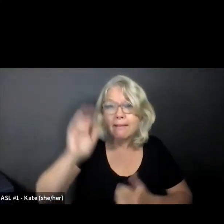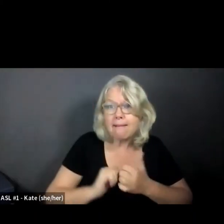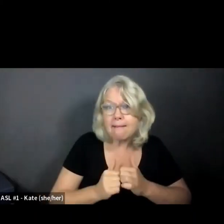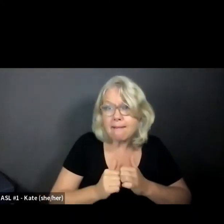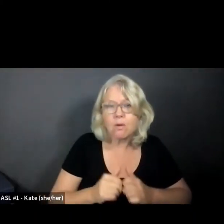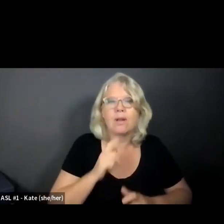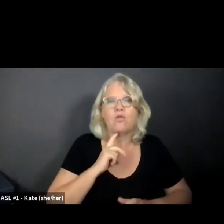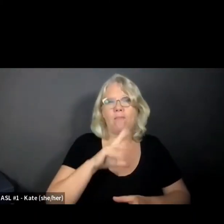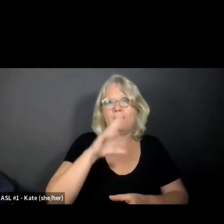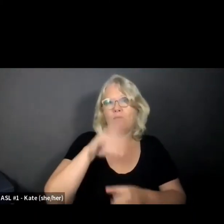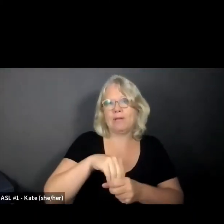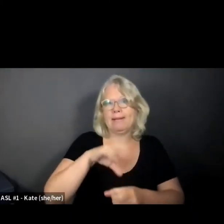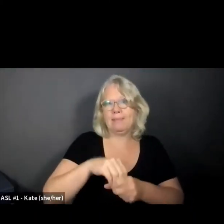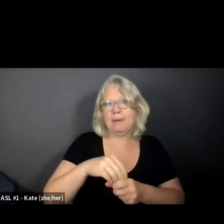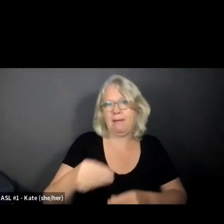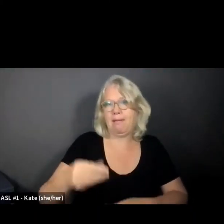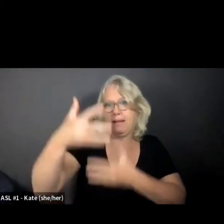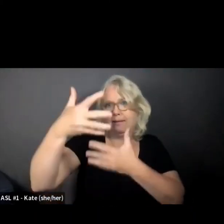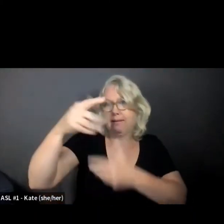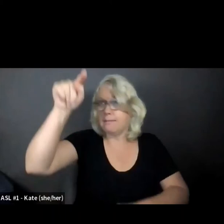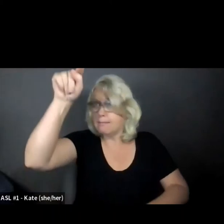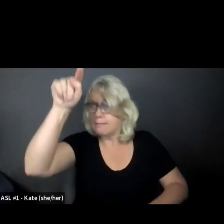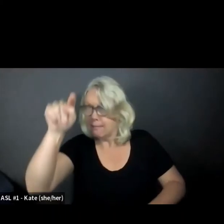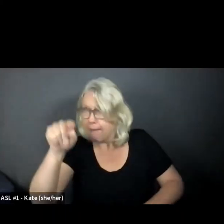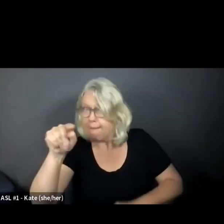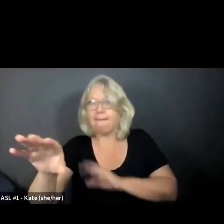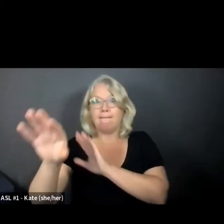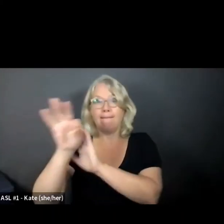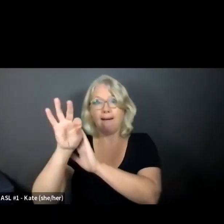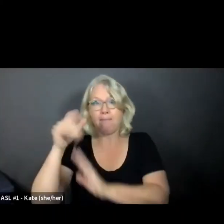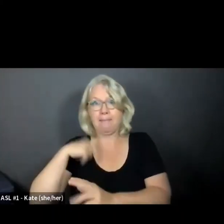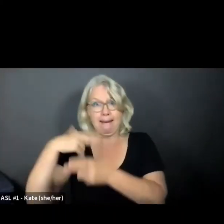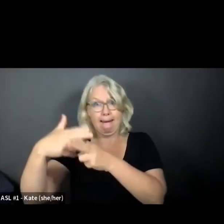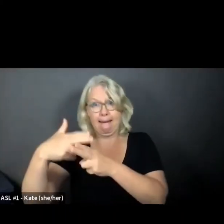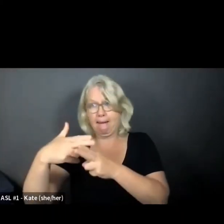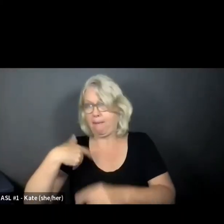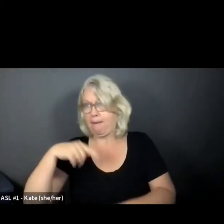THE THREE DOTS AT THE BOTTOM OF THE CHAT SCREEN.